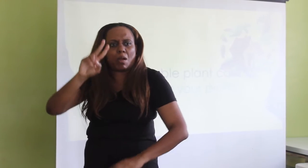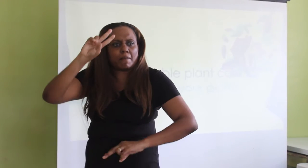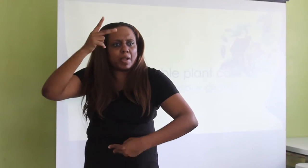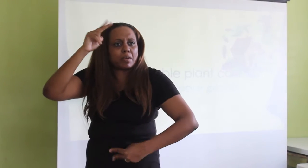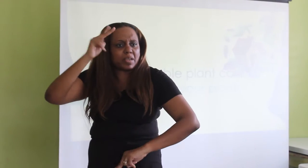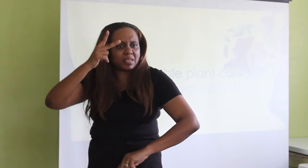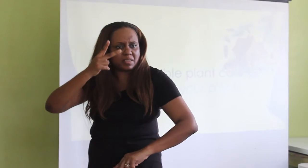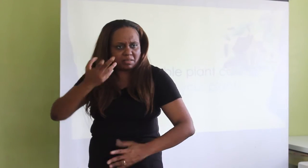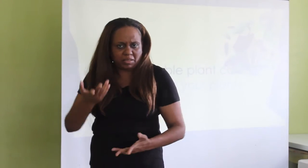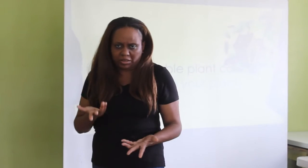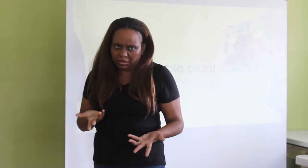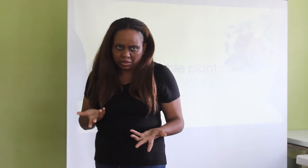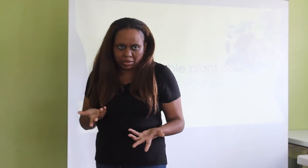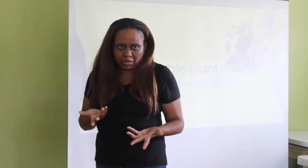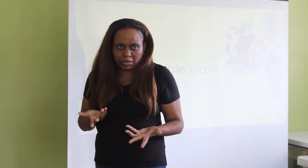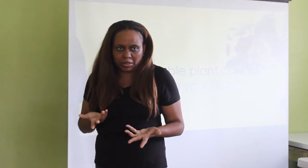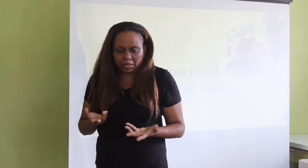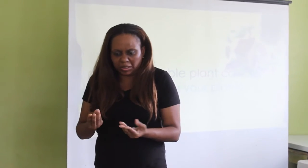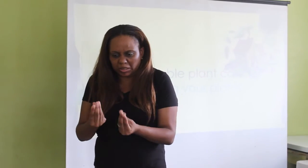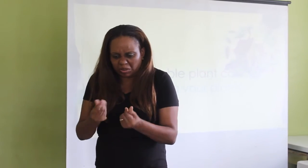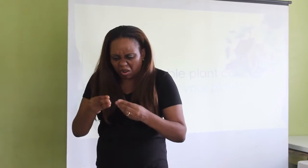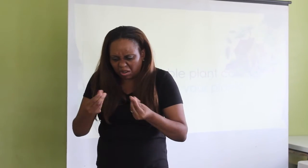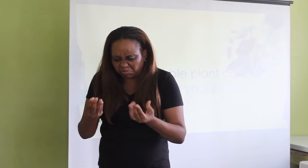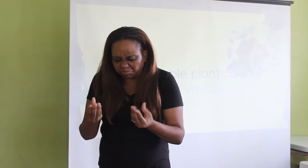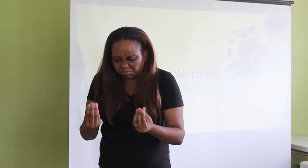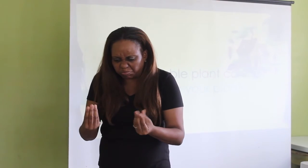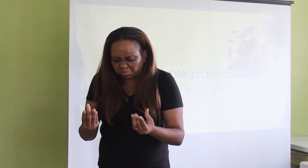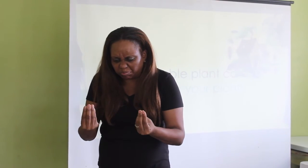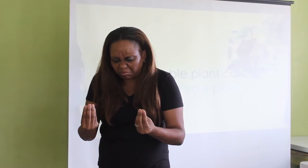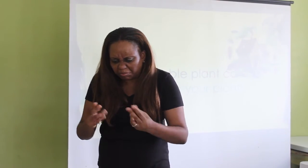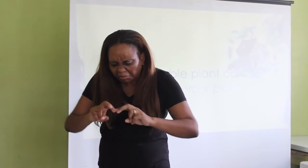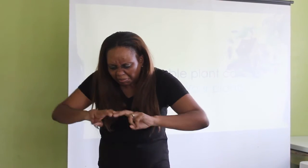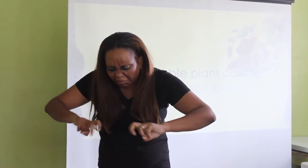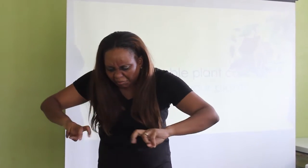but at the same time